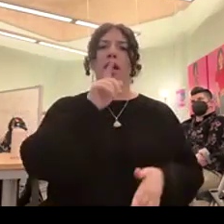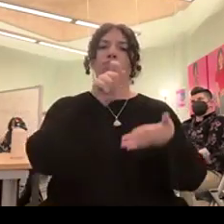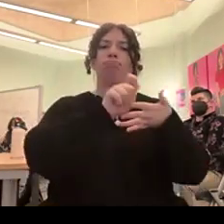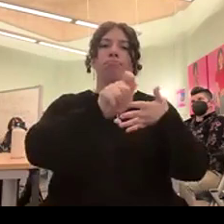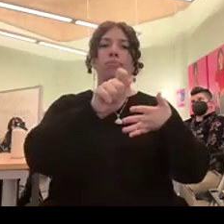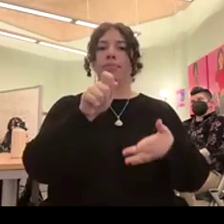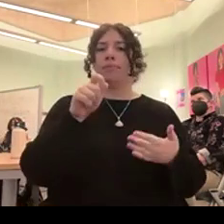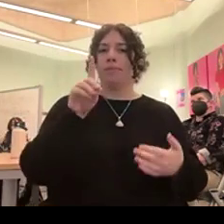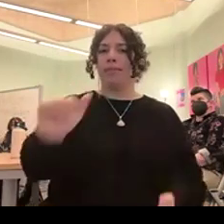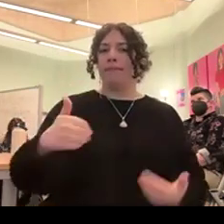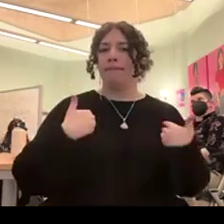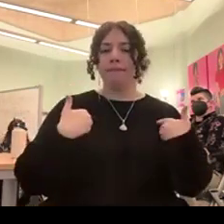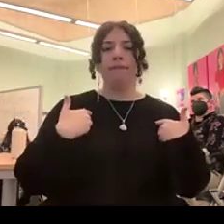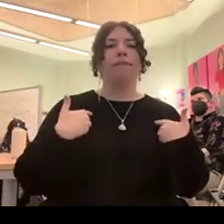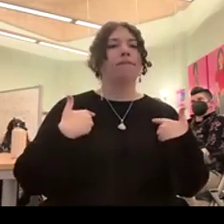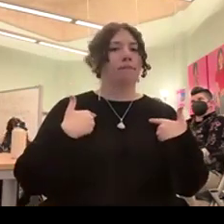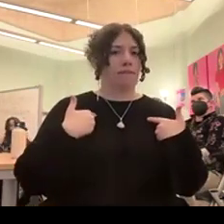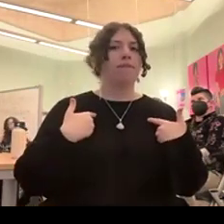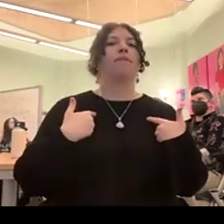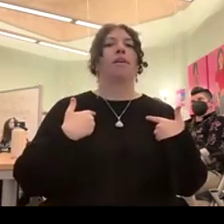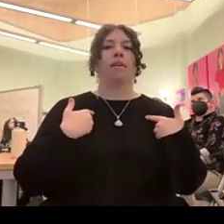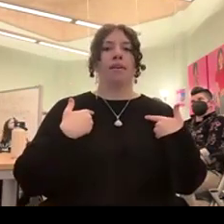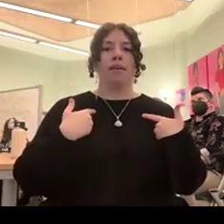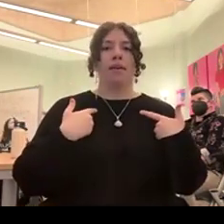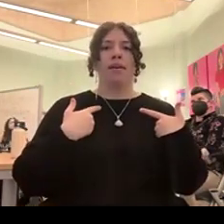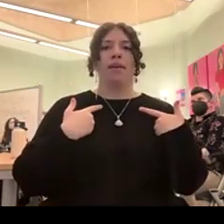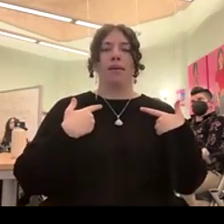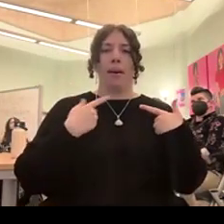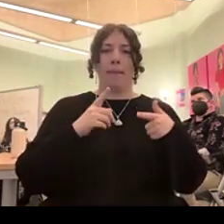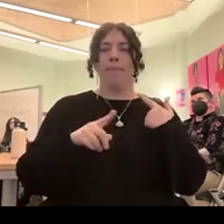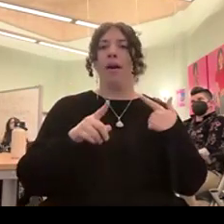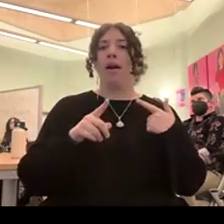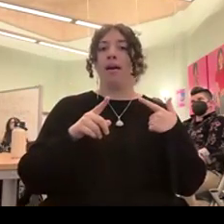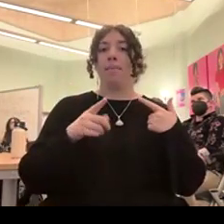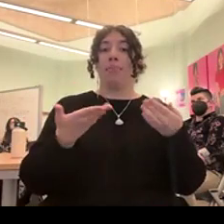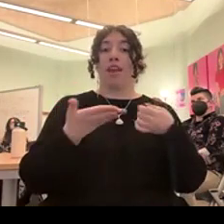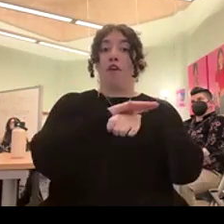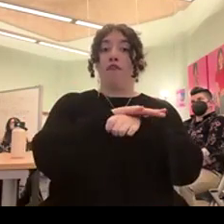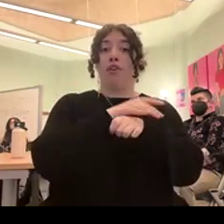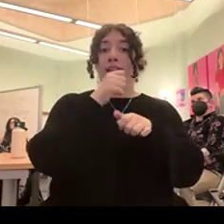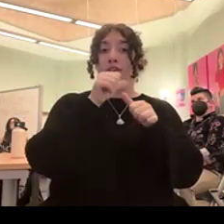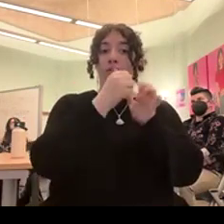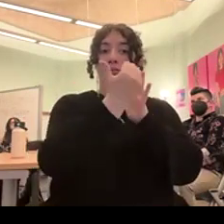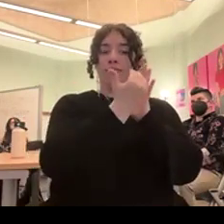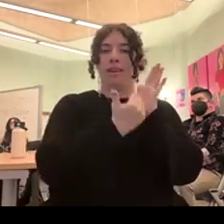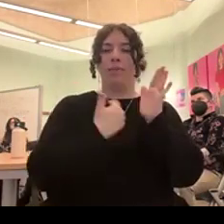I did mark that I had a disability in my applications. But, I was a little strategic when